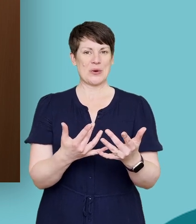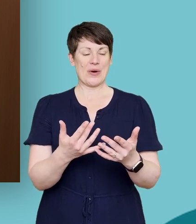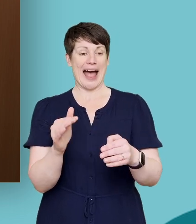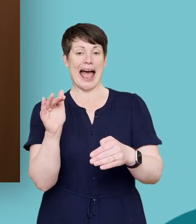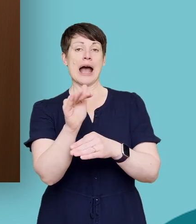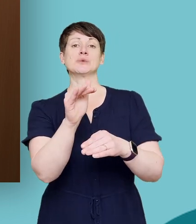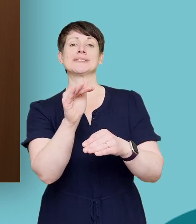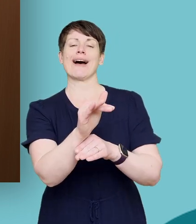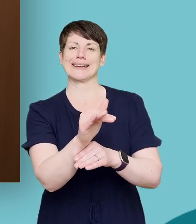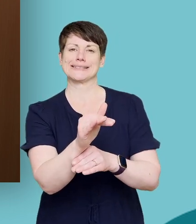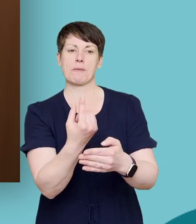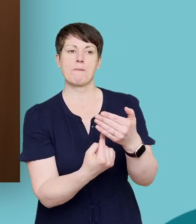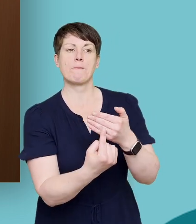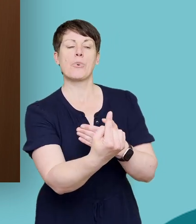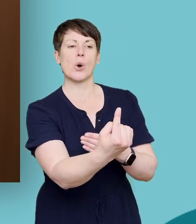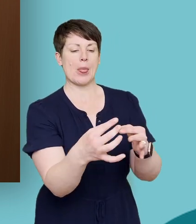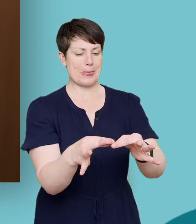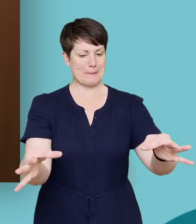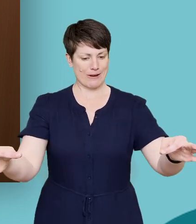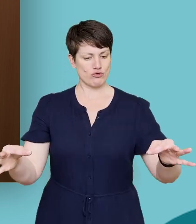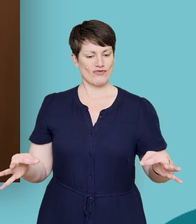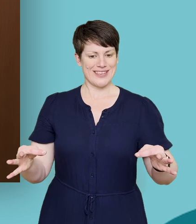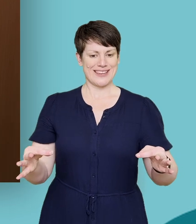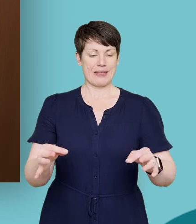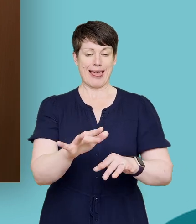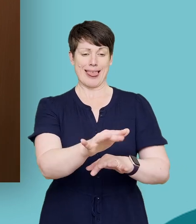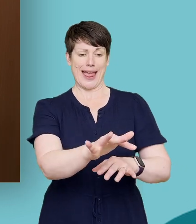beyond the boundary, bringing them within,